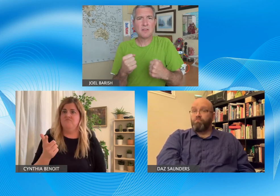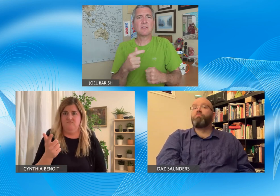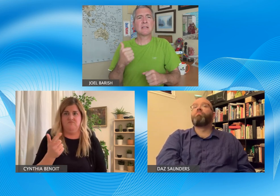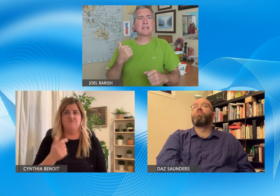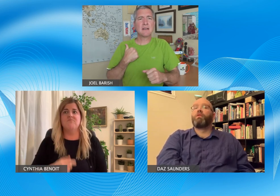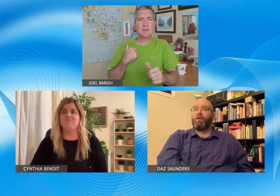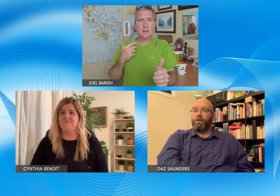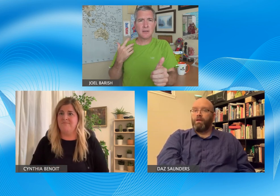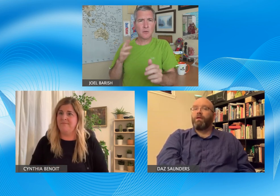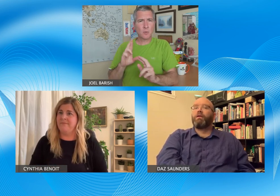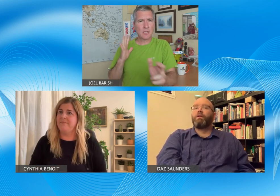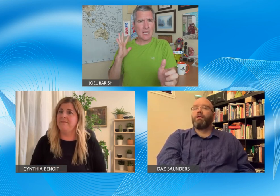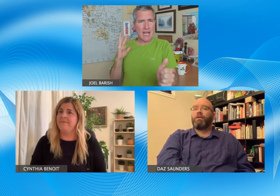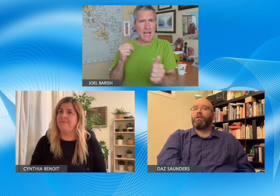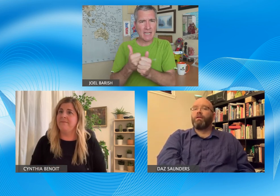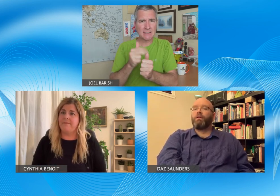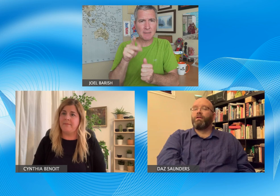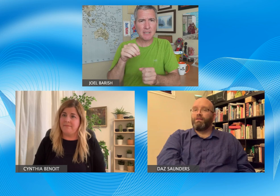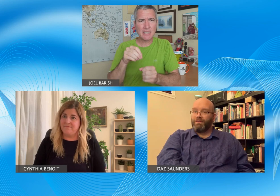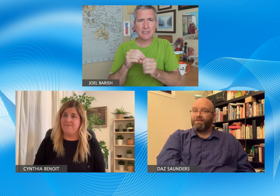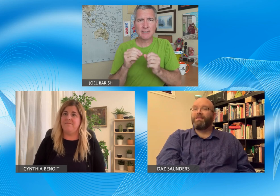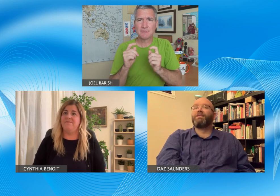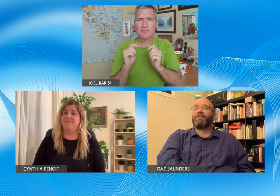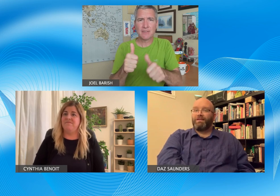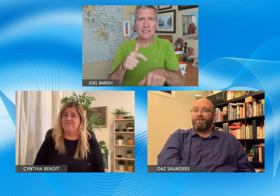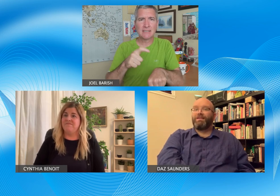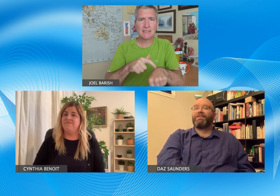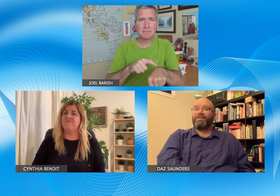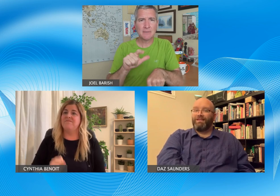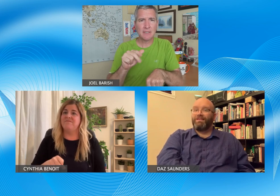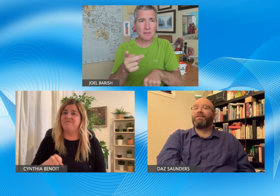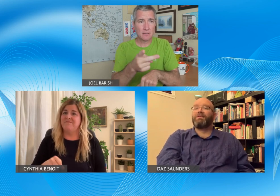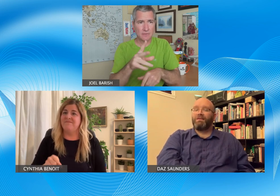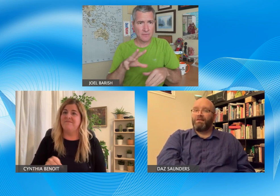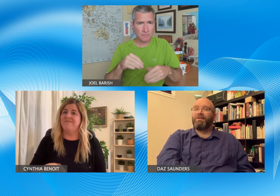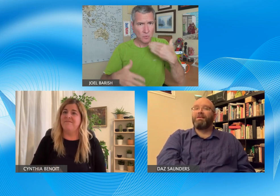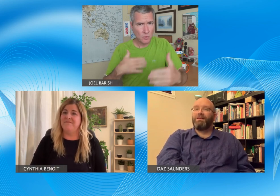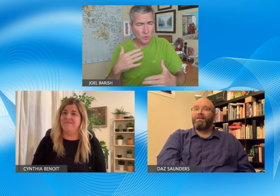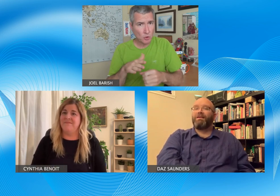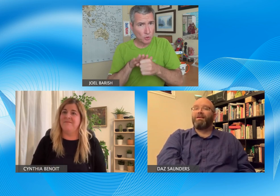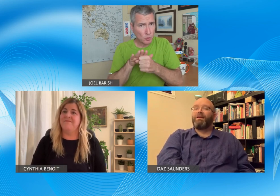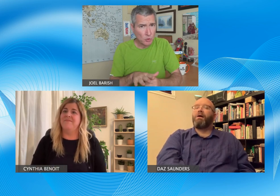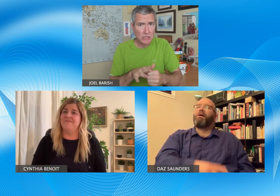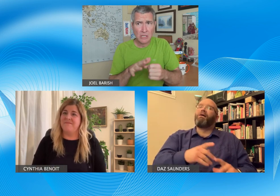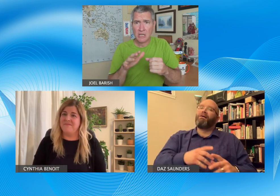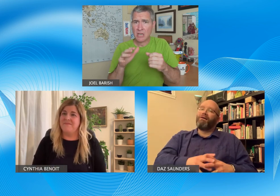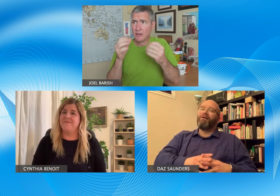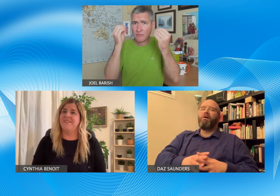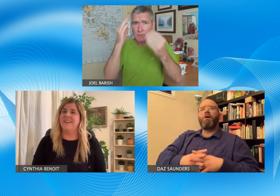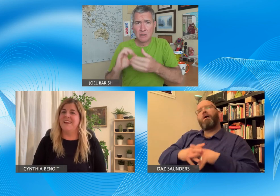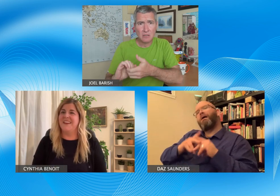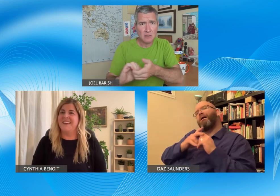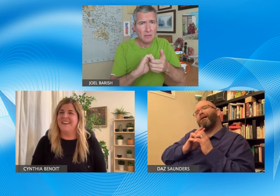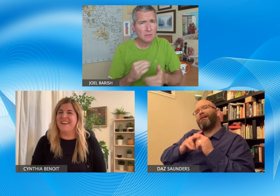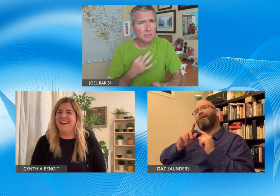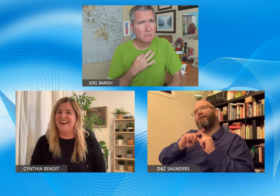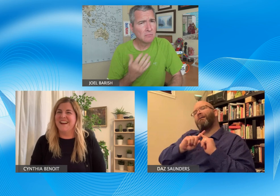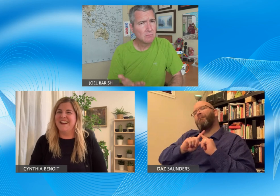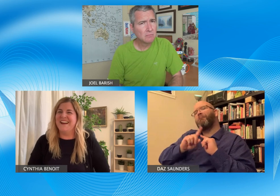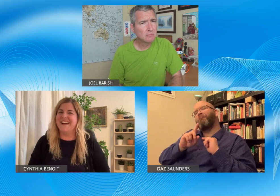It looks like Canada is finally catching up. Was it stressful collaborating information?